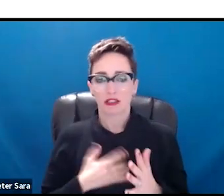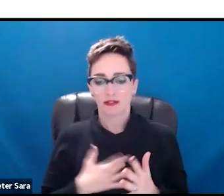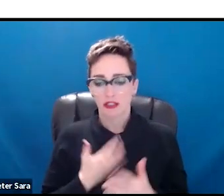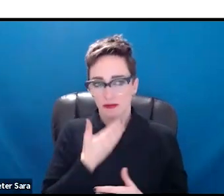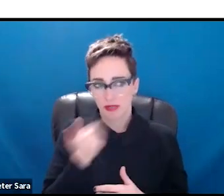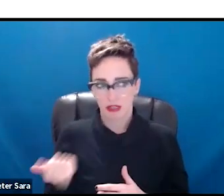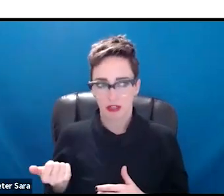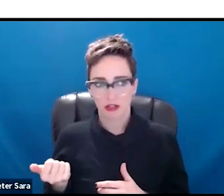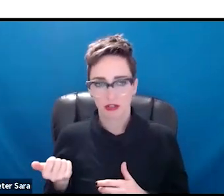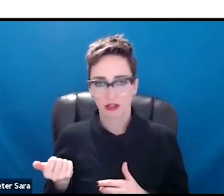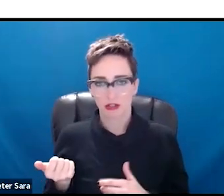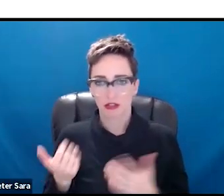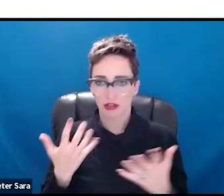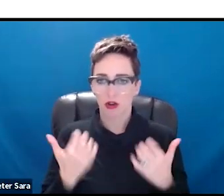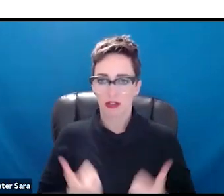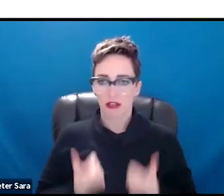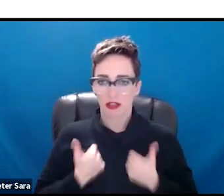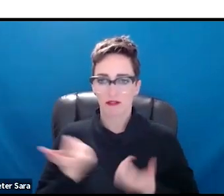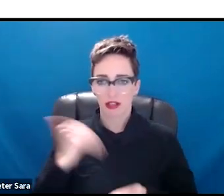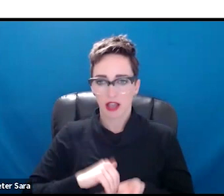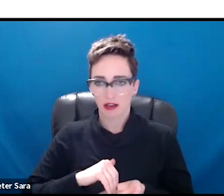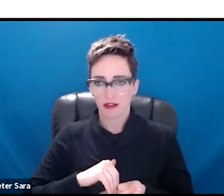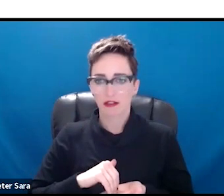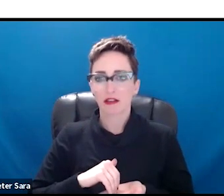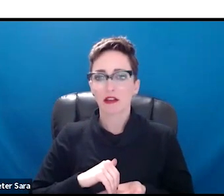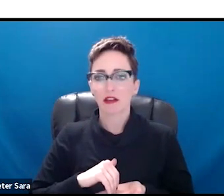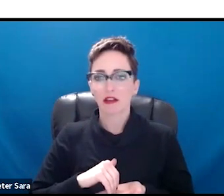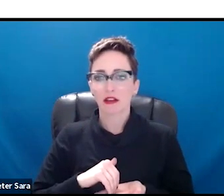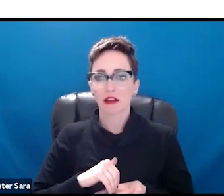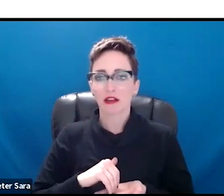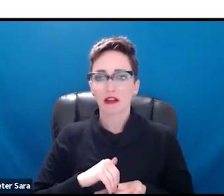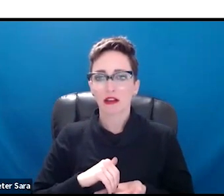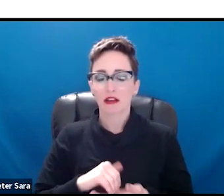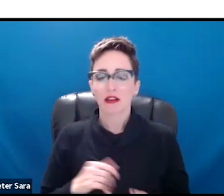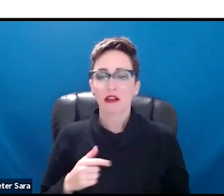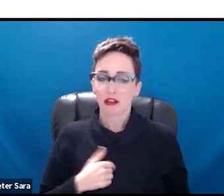and wanted to live again. I was feeling really good